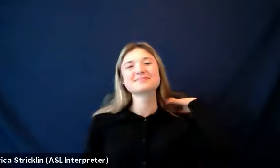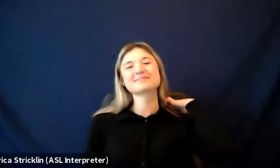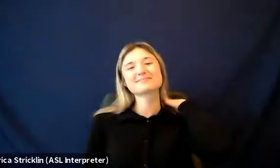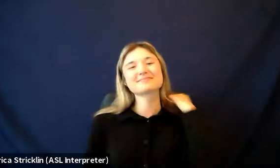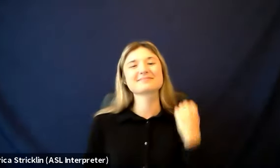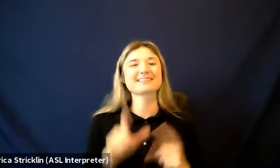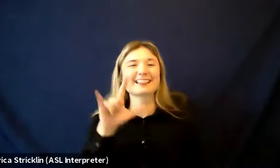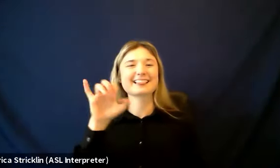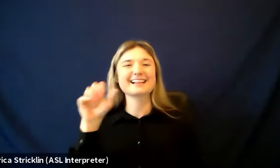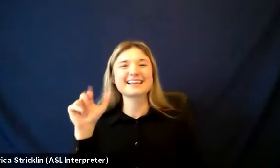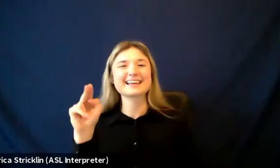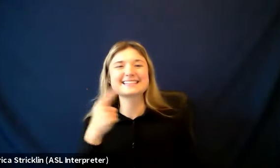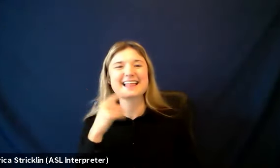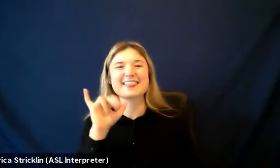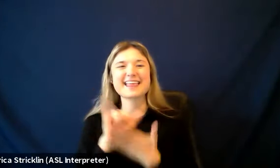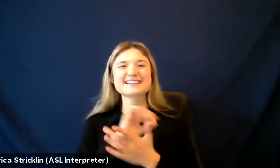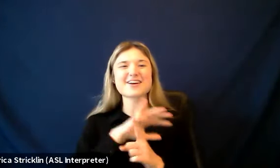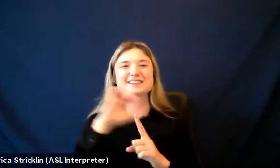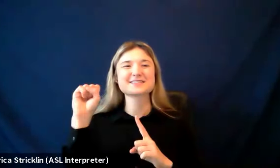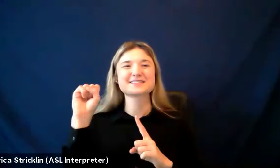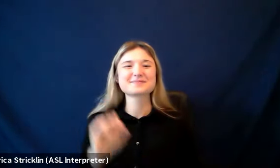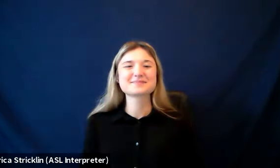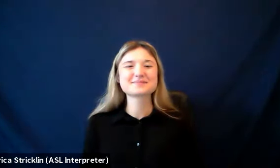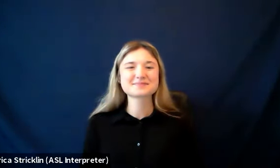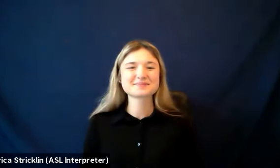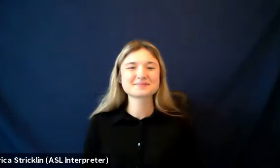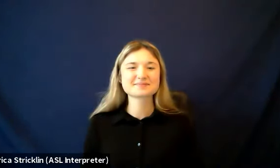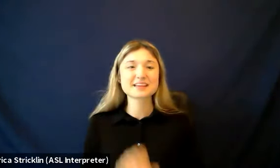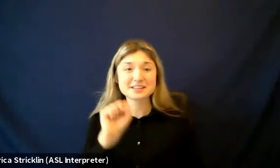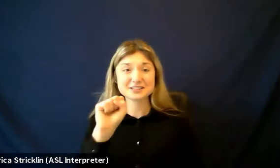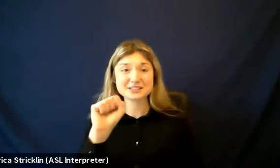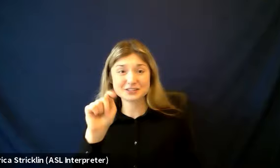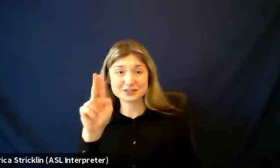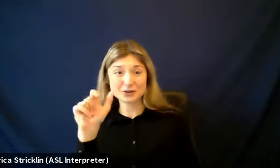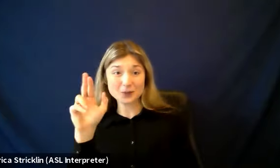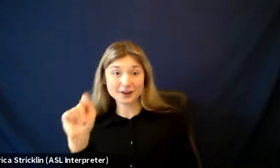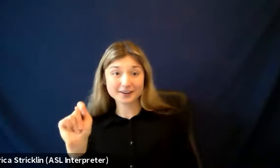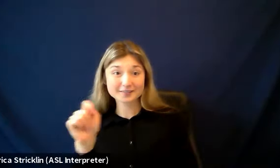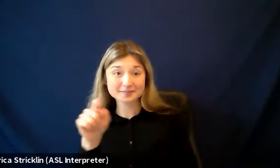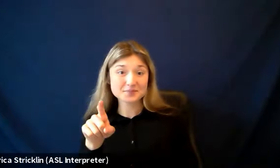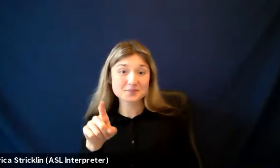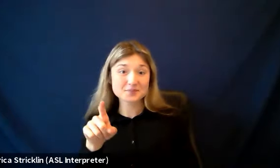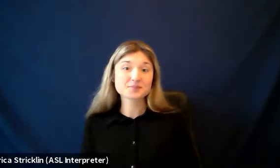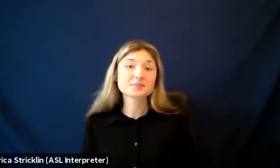Awesome. Stuart, what about you.